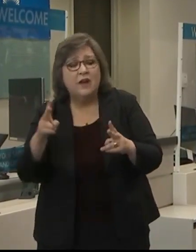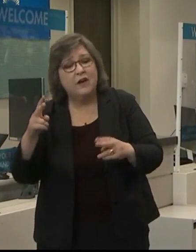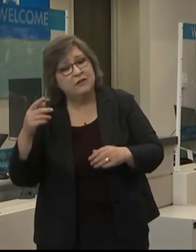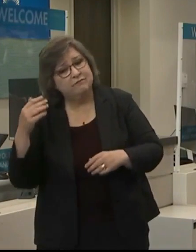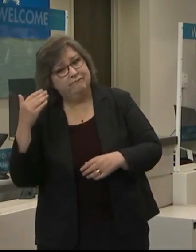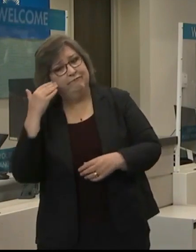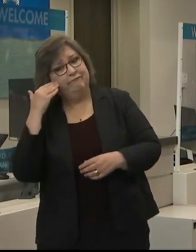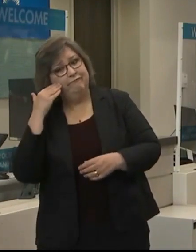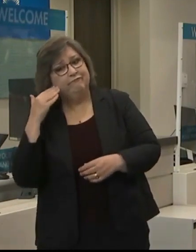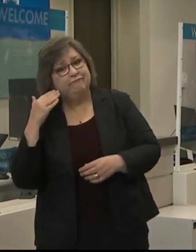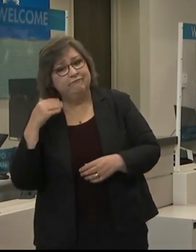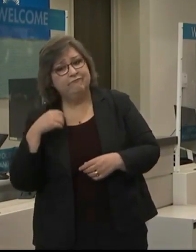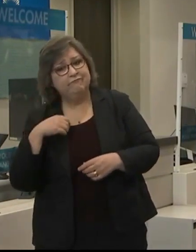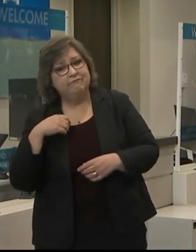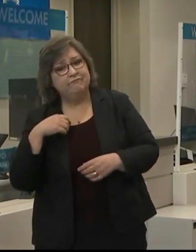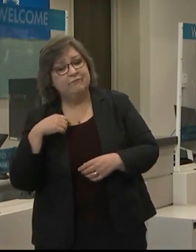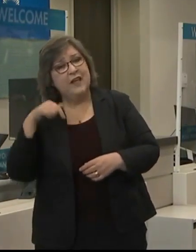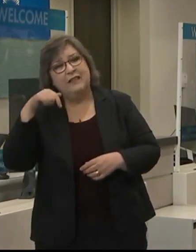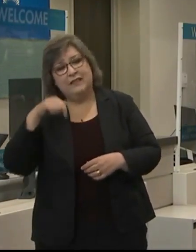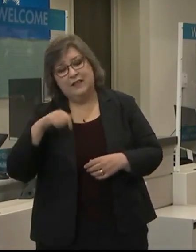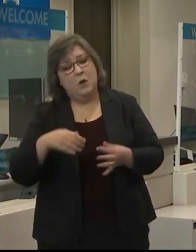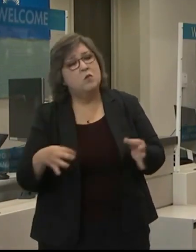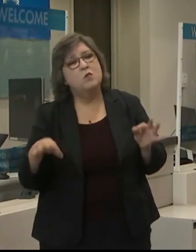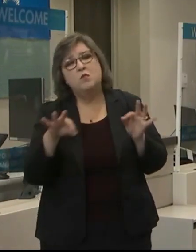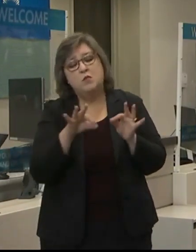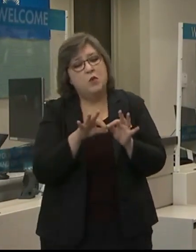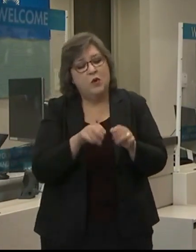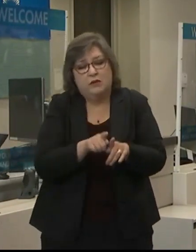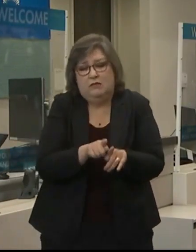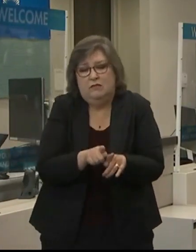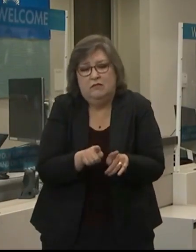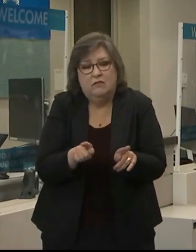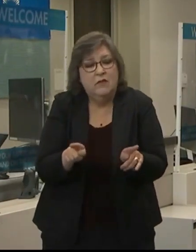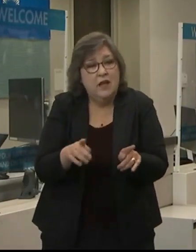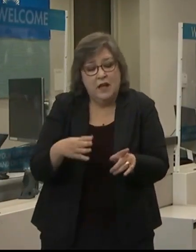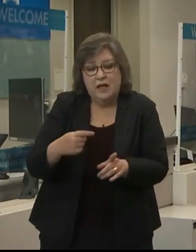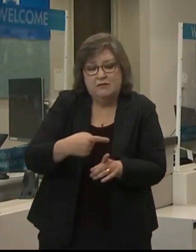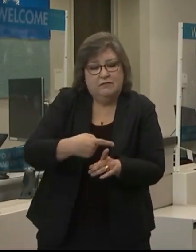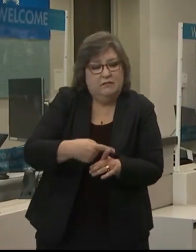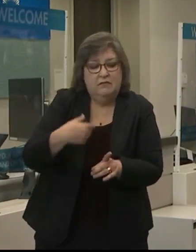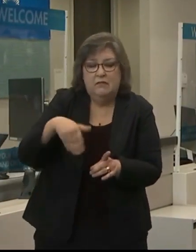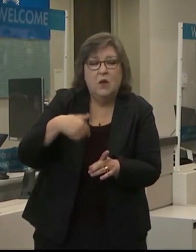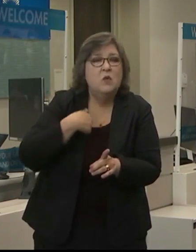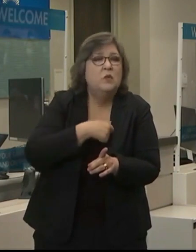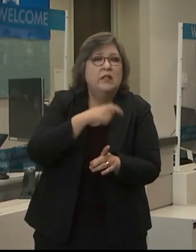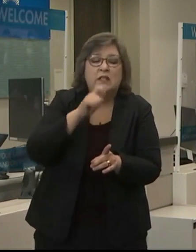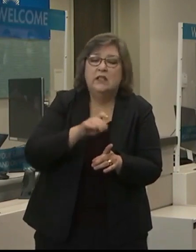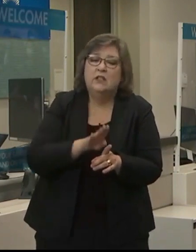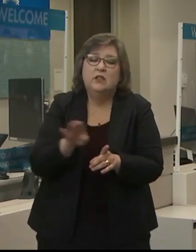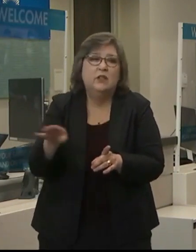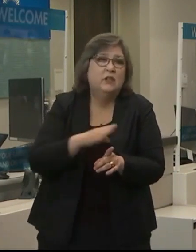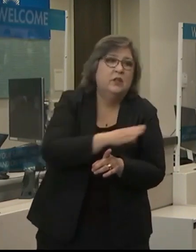history of this pandemic, this disease. And while it's absolutely true and I appreciated the comments that California is leading the nation in